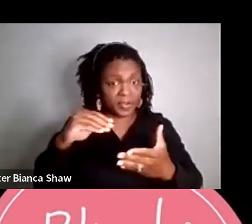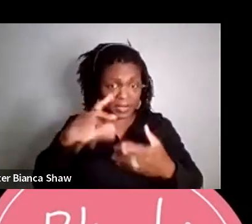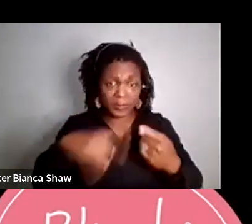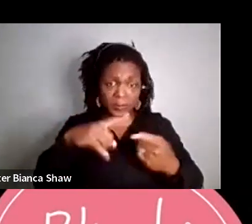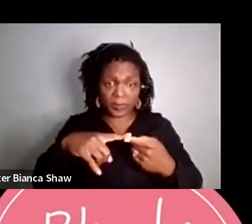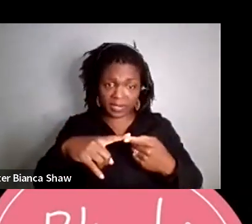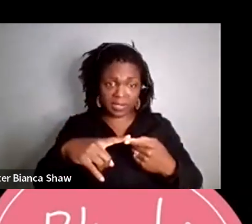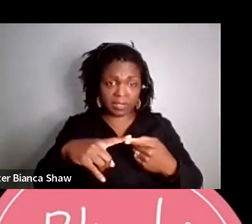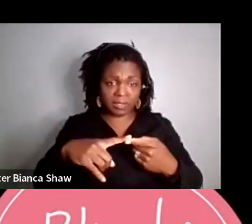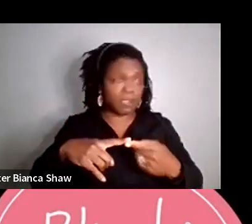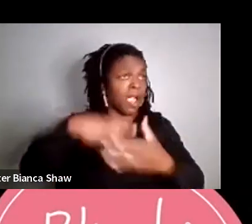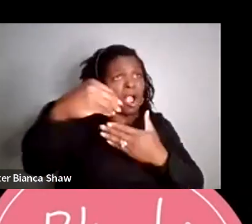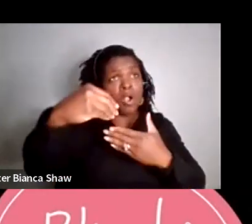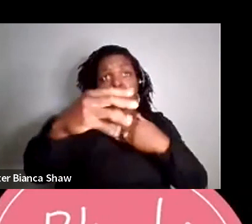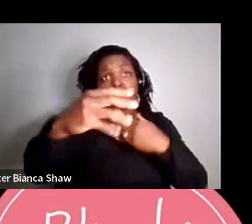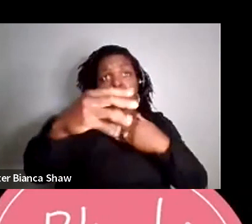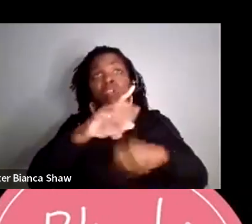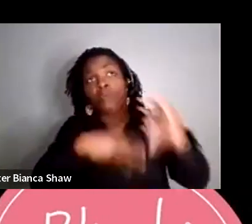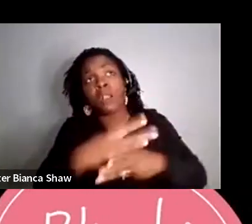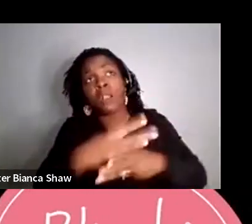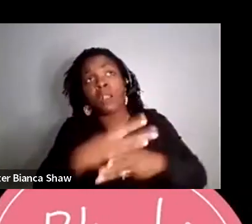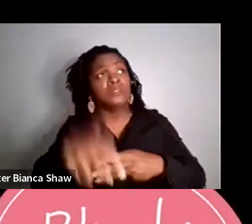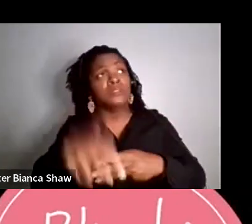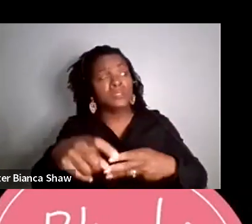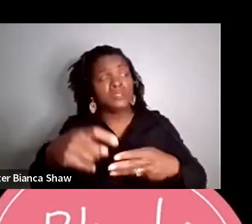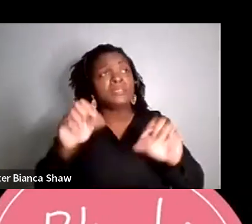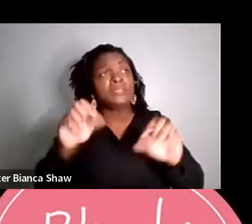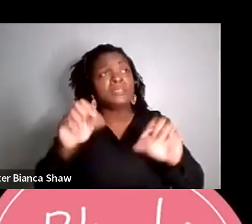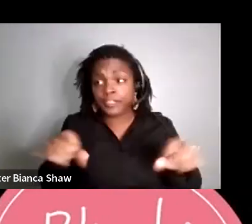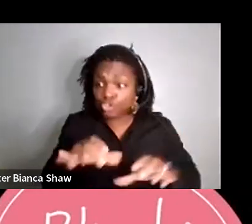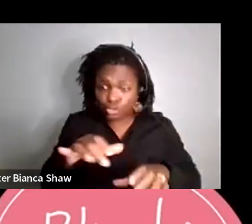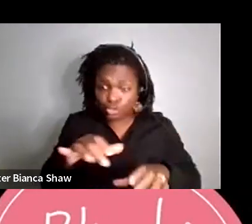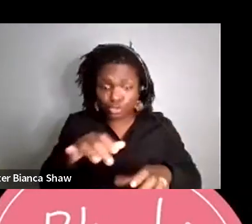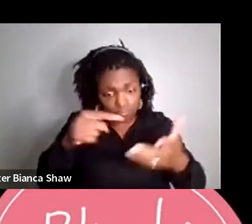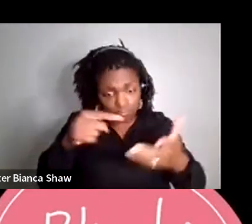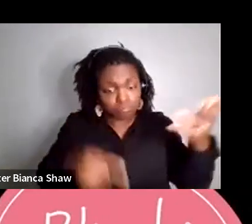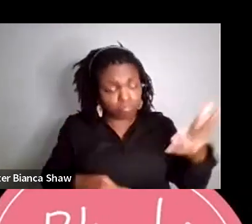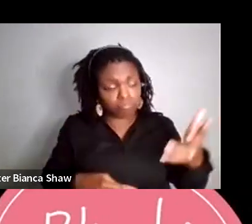Go out into the world. they need A. You need to be able to do all these things that way.